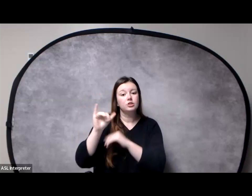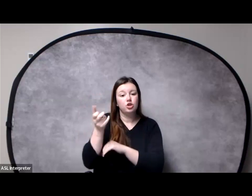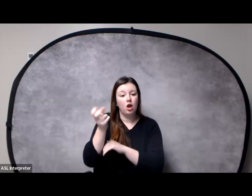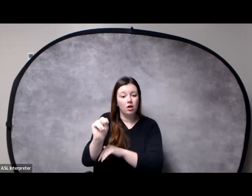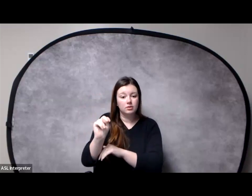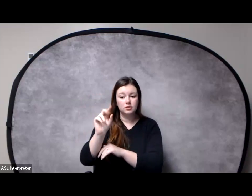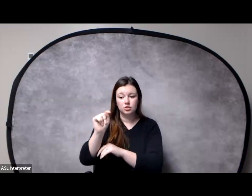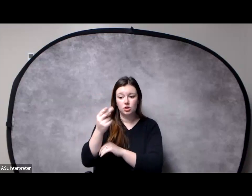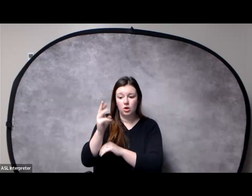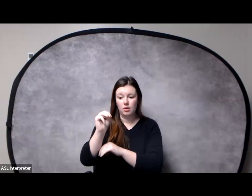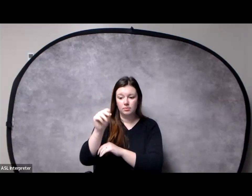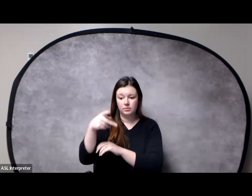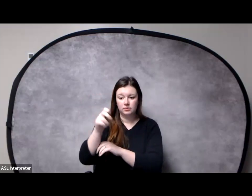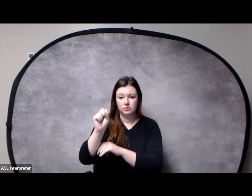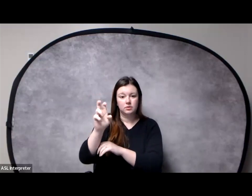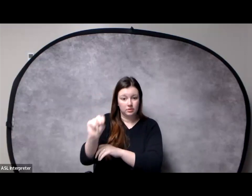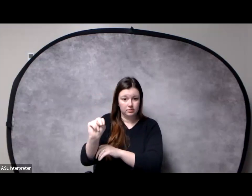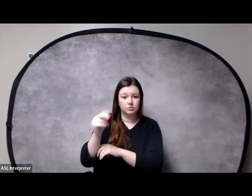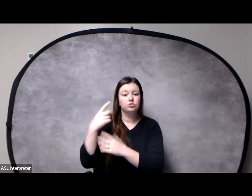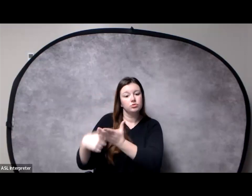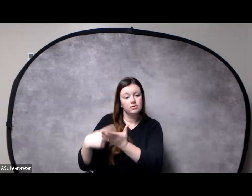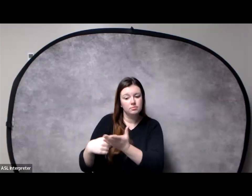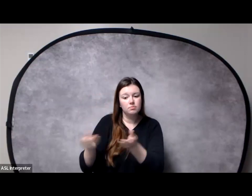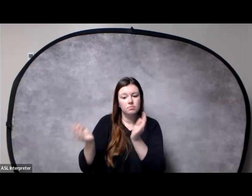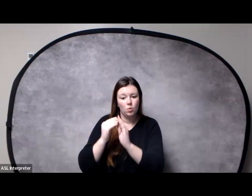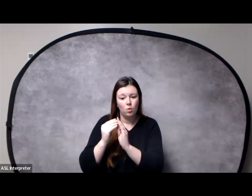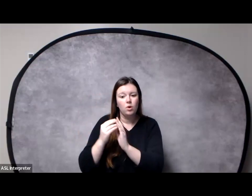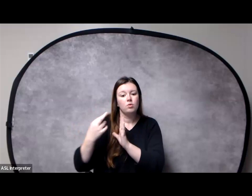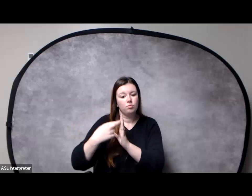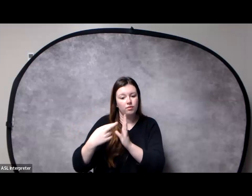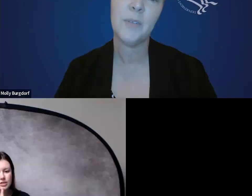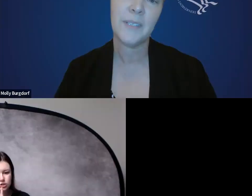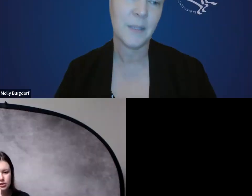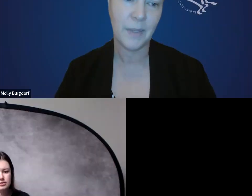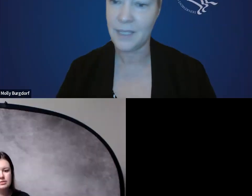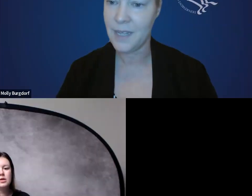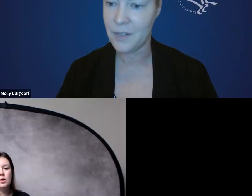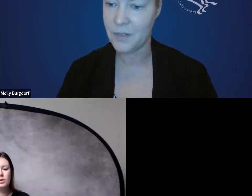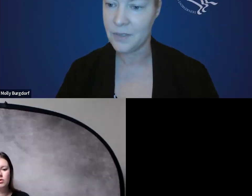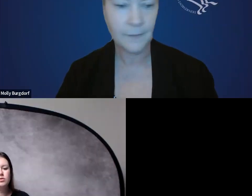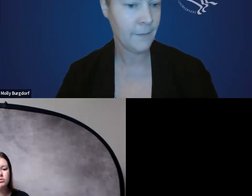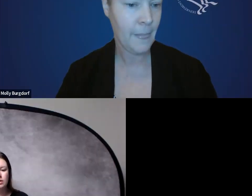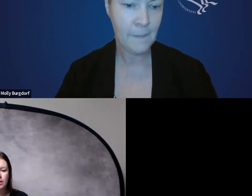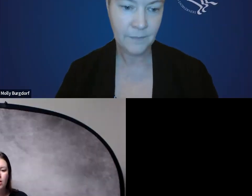about some of the provisions where we are adopting for the first time enforceable accessibility standards.